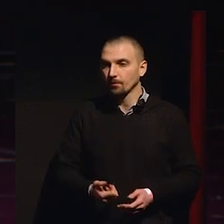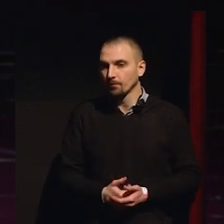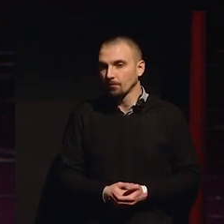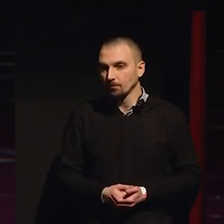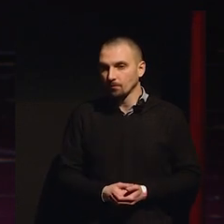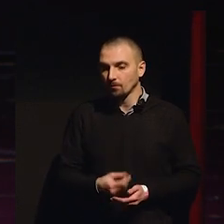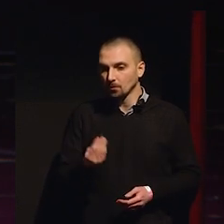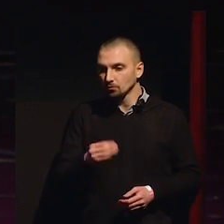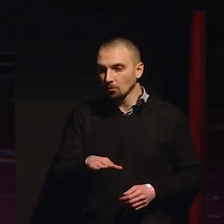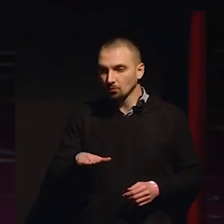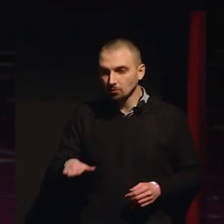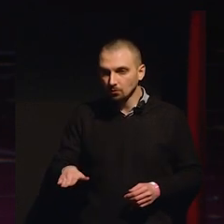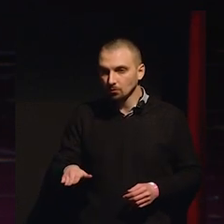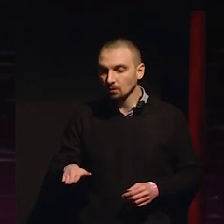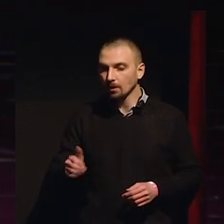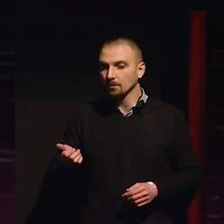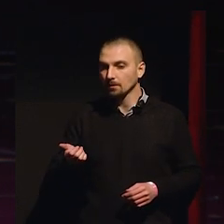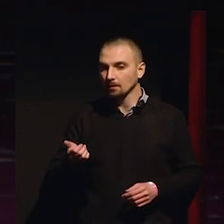when the child has a tic, a stutter, when they wet themselves,